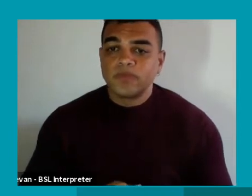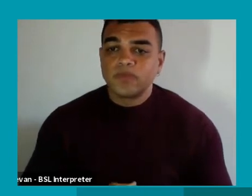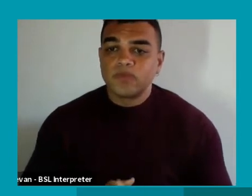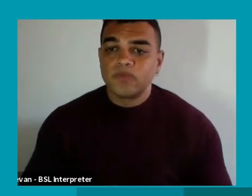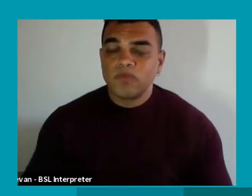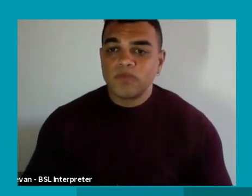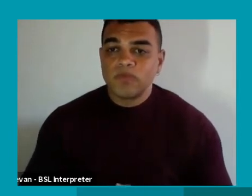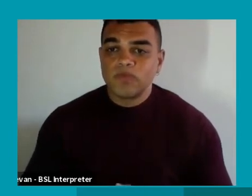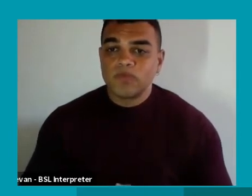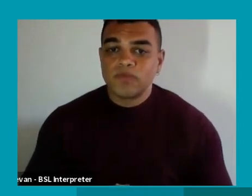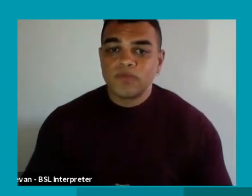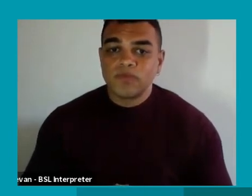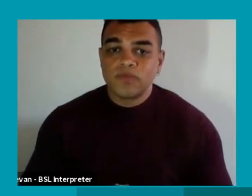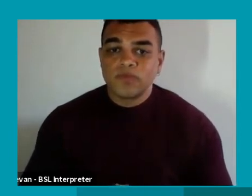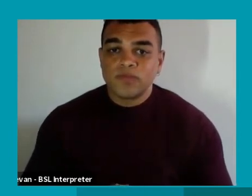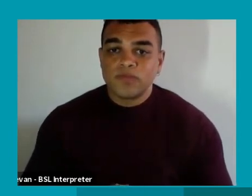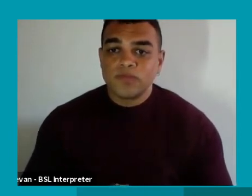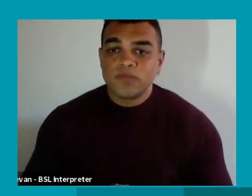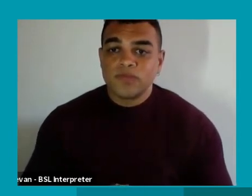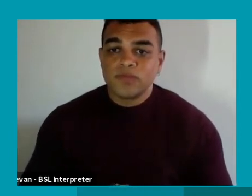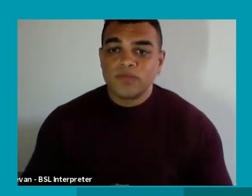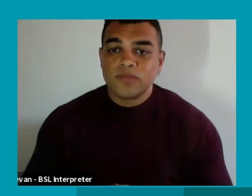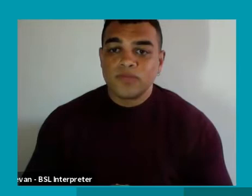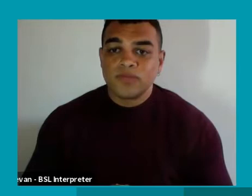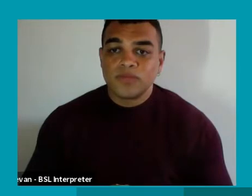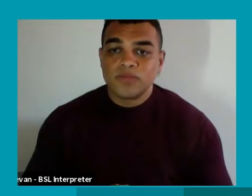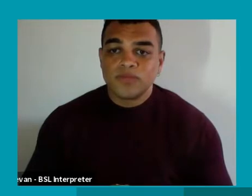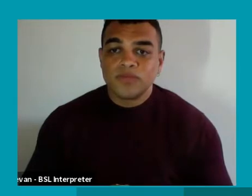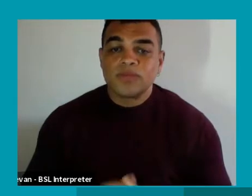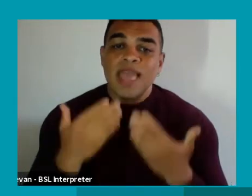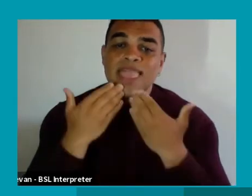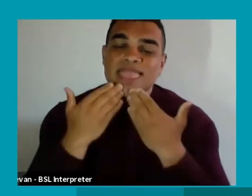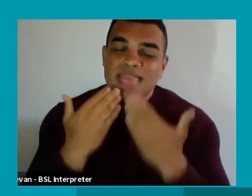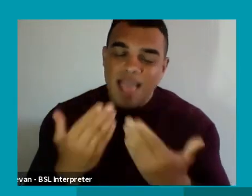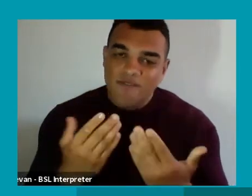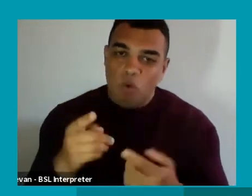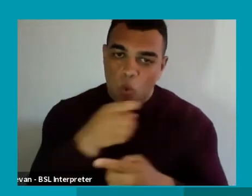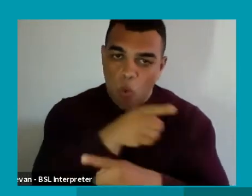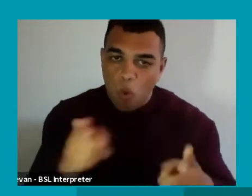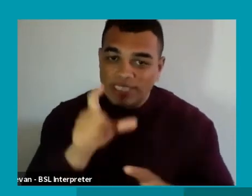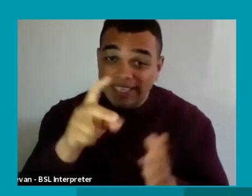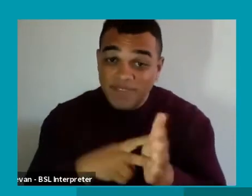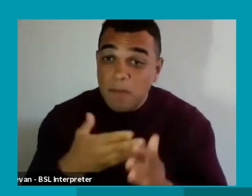Thankfully, nobody here doesn't already have a CV. That's really good. We're already off to a flying start.